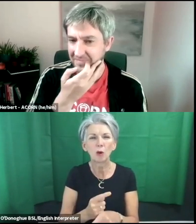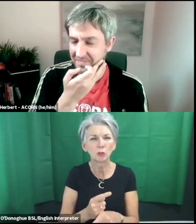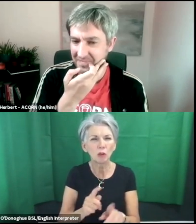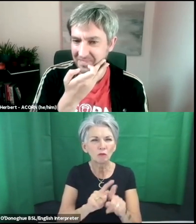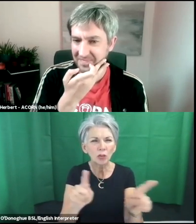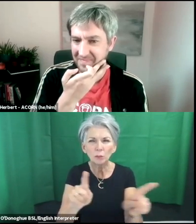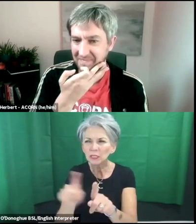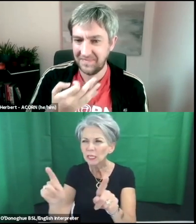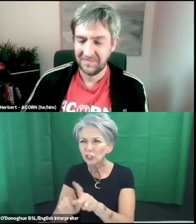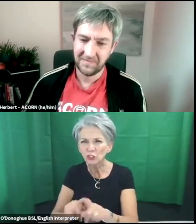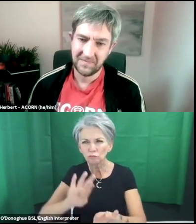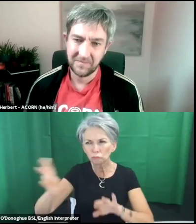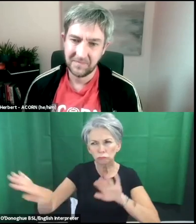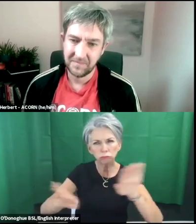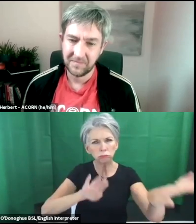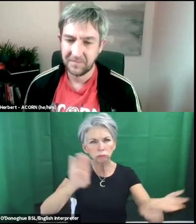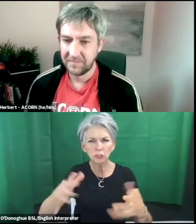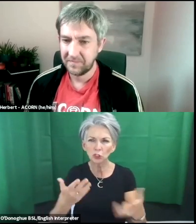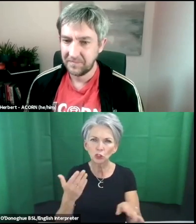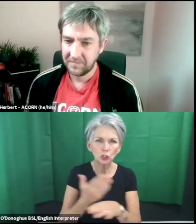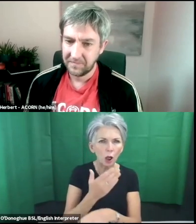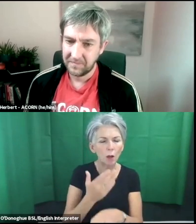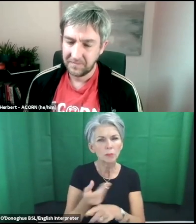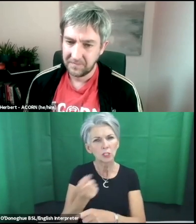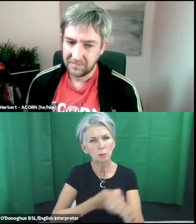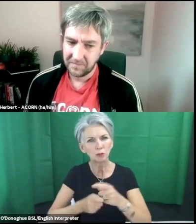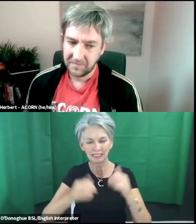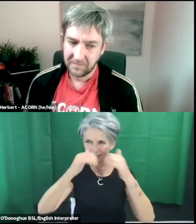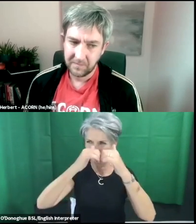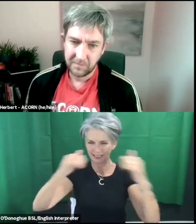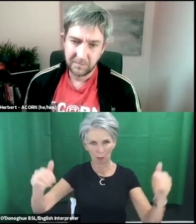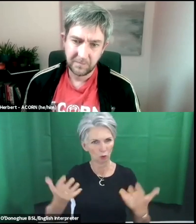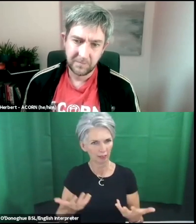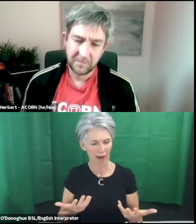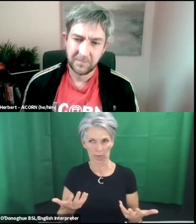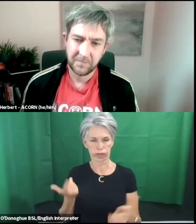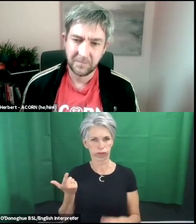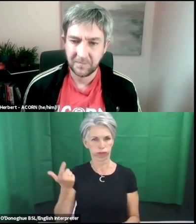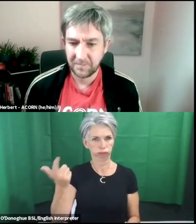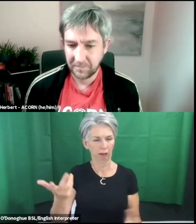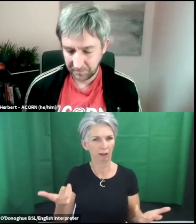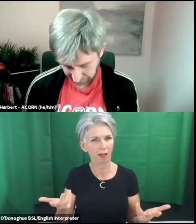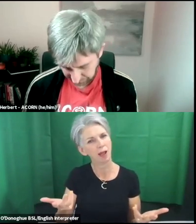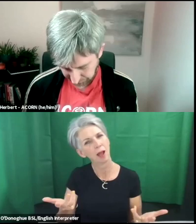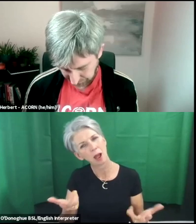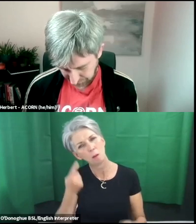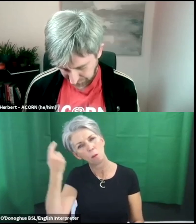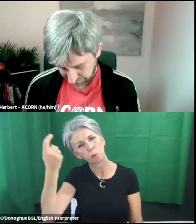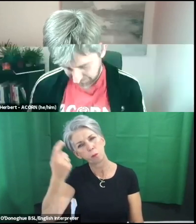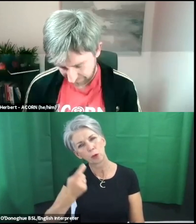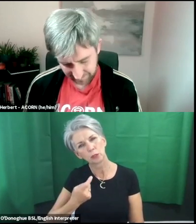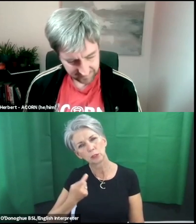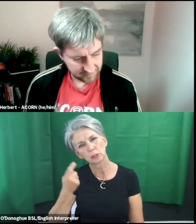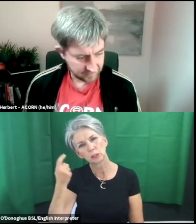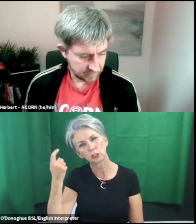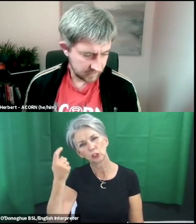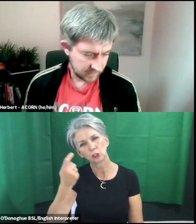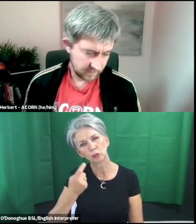jobs and communities now, and I'm wondering how much that impacts